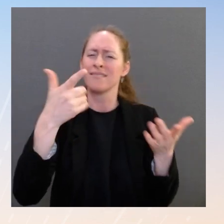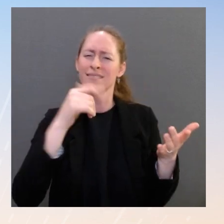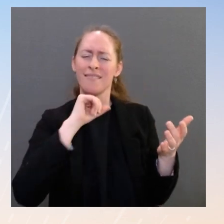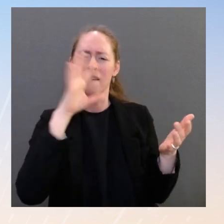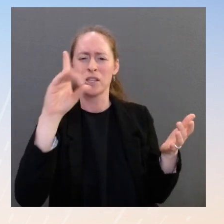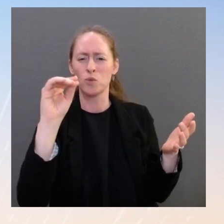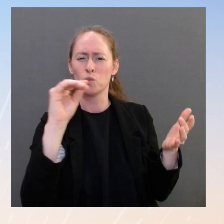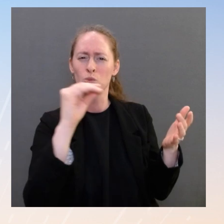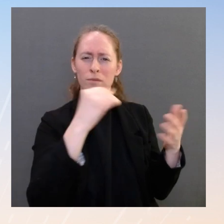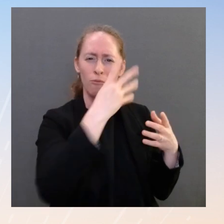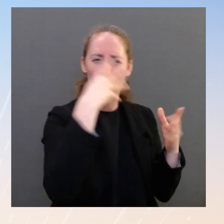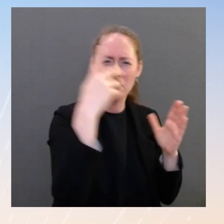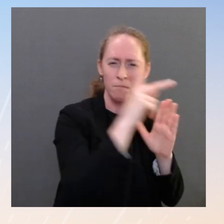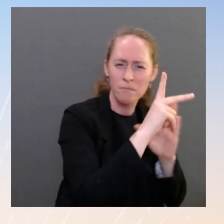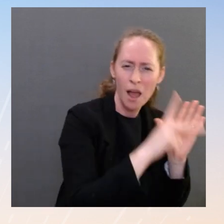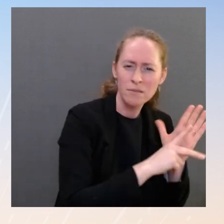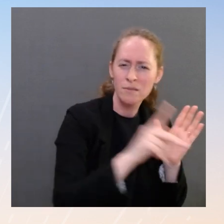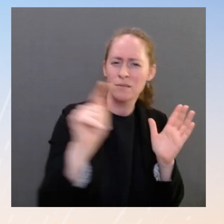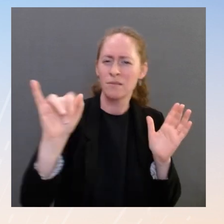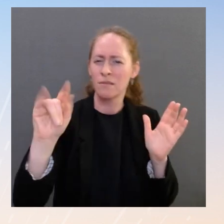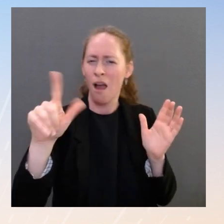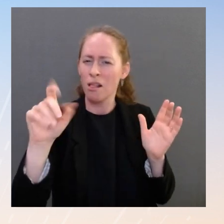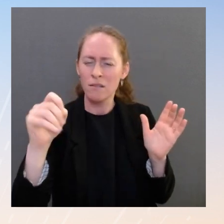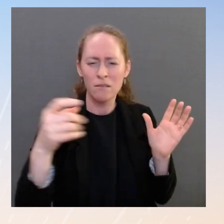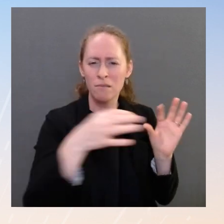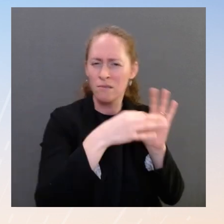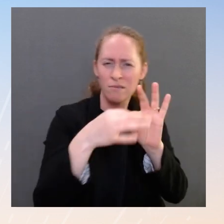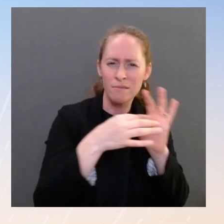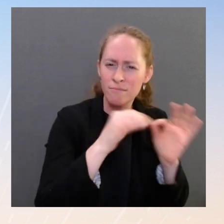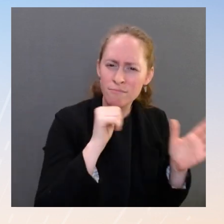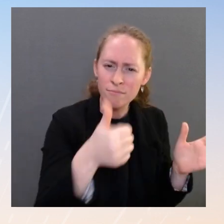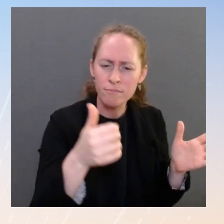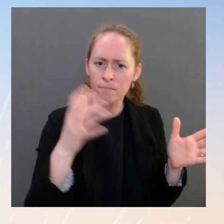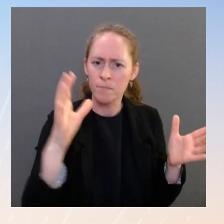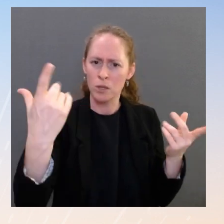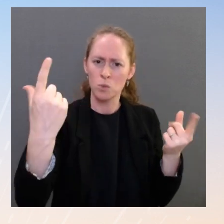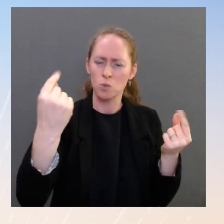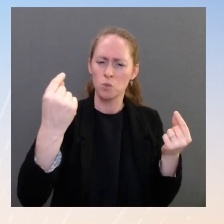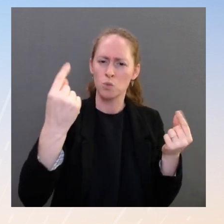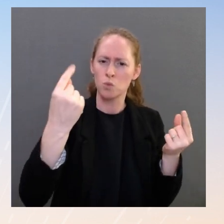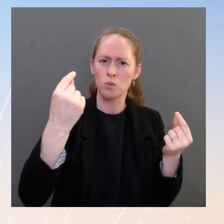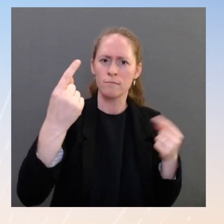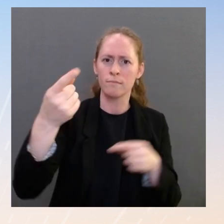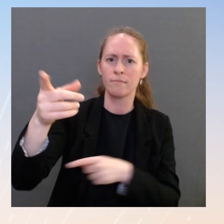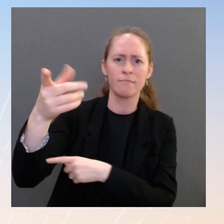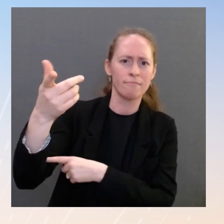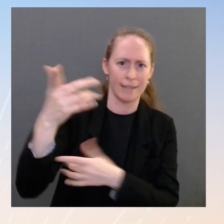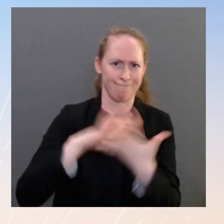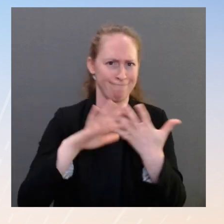to support what's going to happen when Title 42 goes away. Ms. Psaki: Well, what I was trying to note earlier, perhaps not articulately,